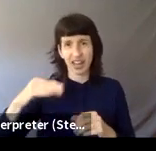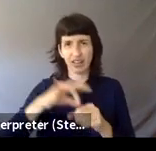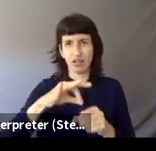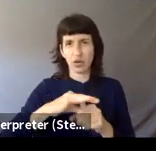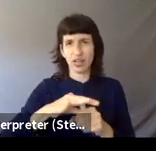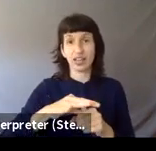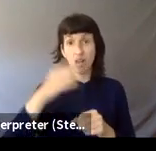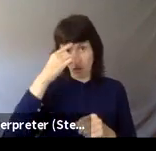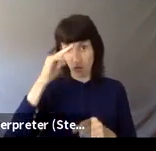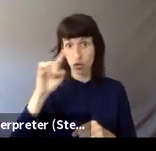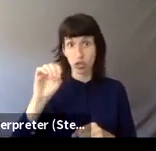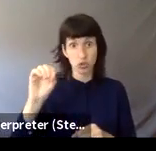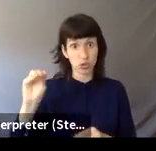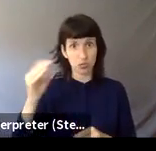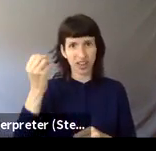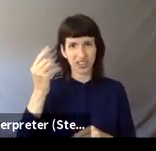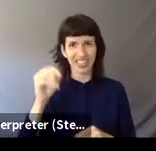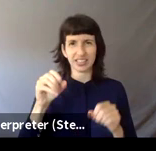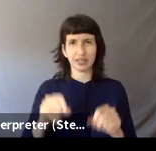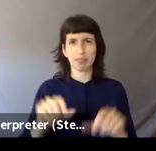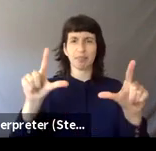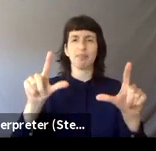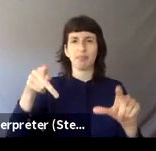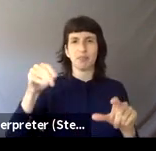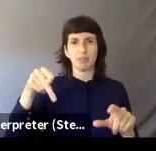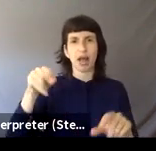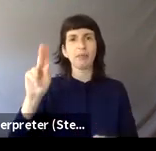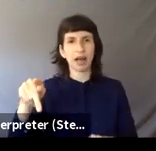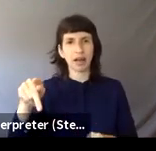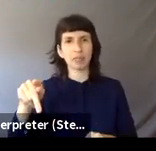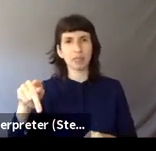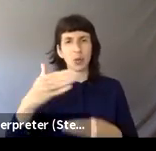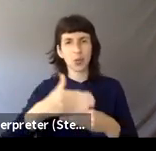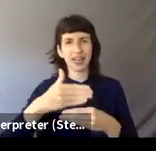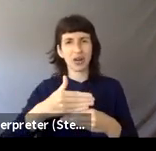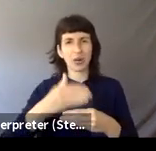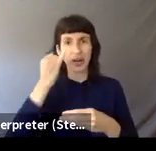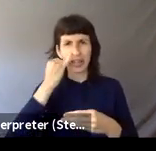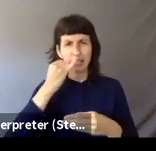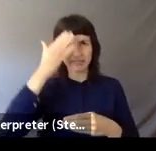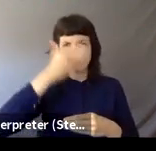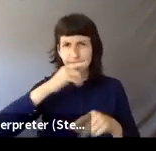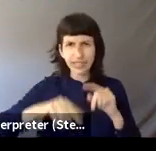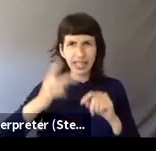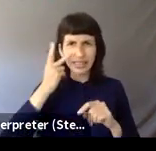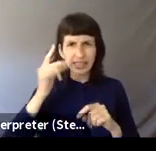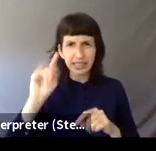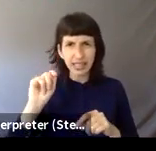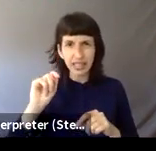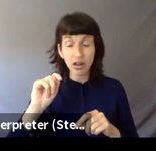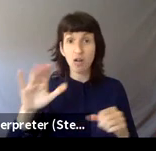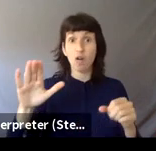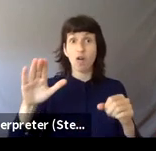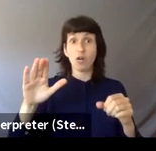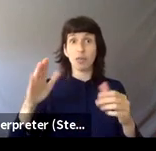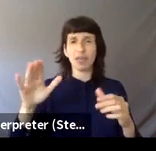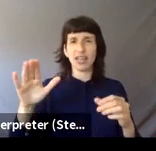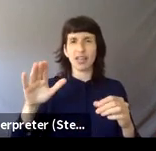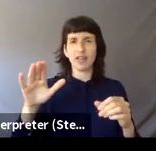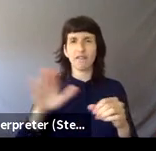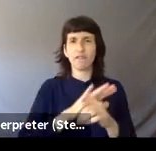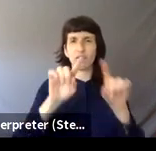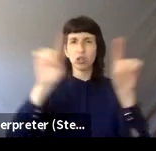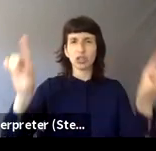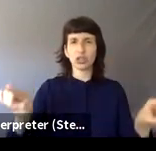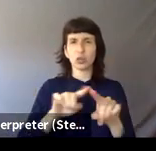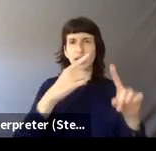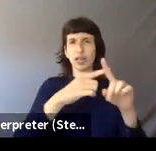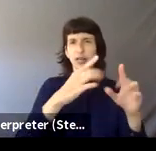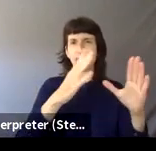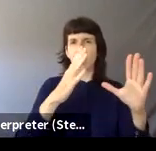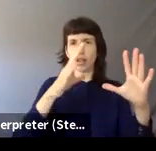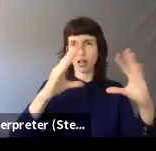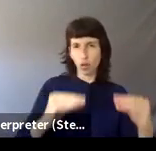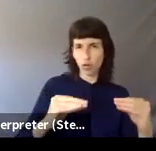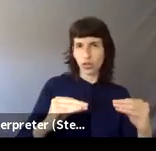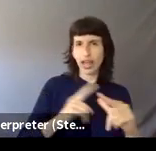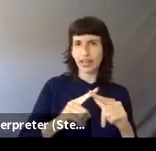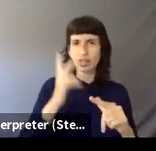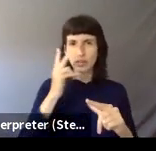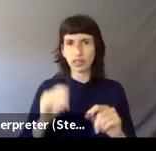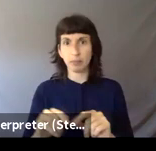We'll give it another 10 seconds or so. If you haven't voted yet - - .